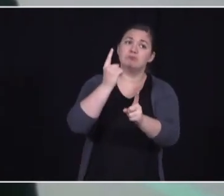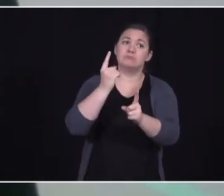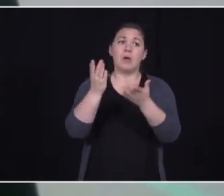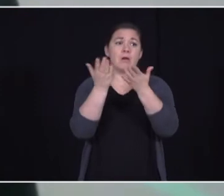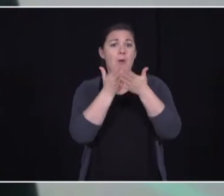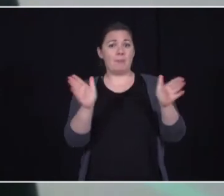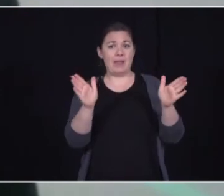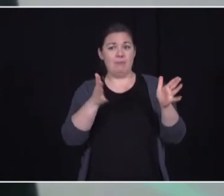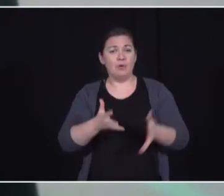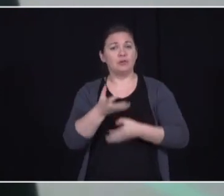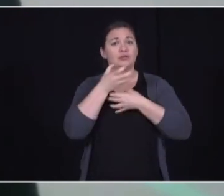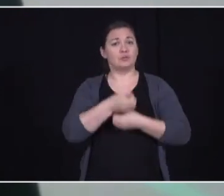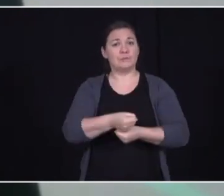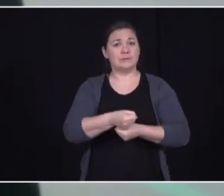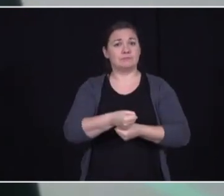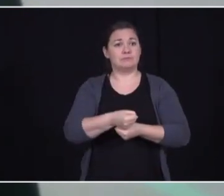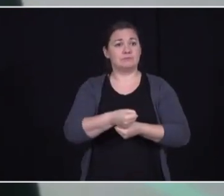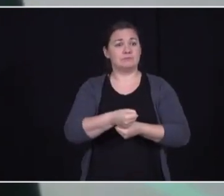through each of these briefly now.